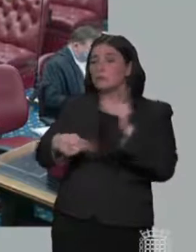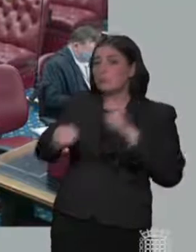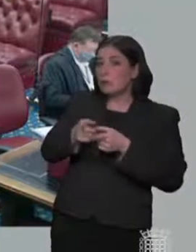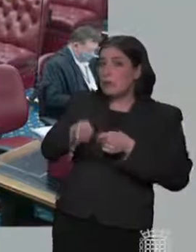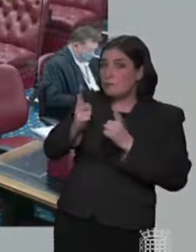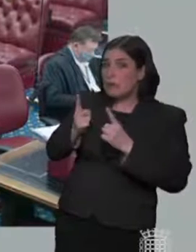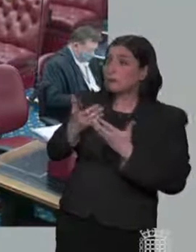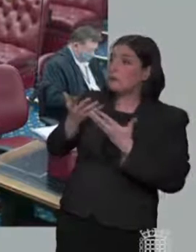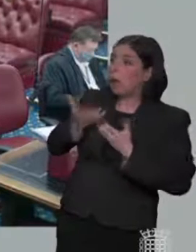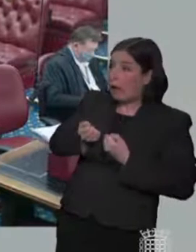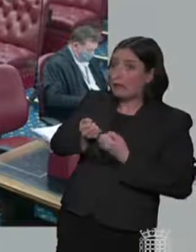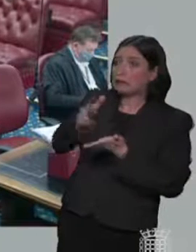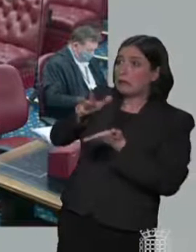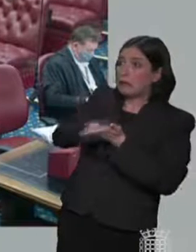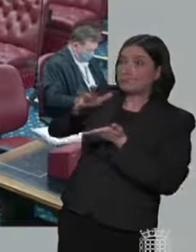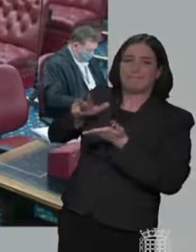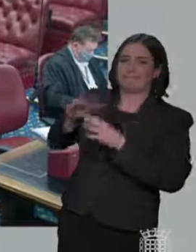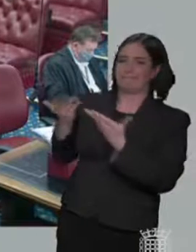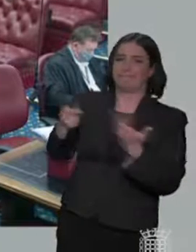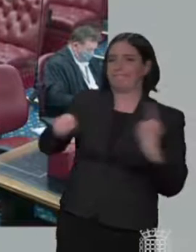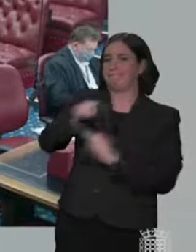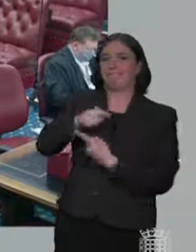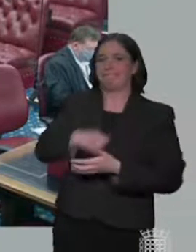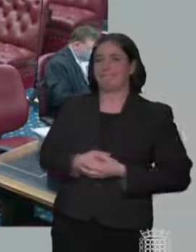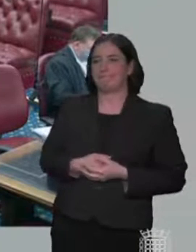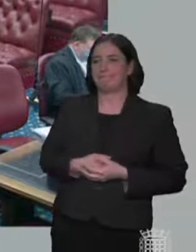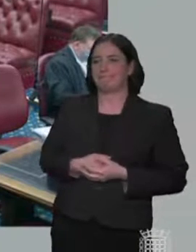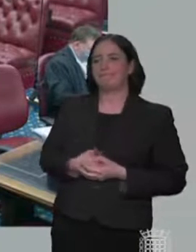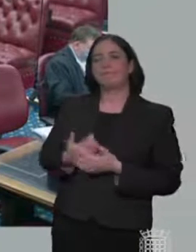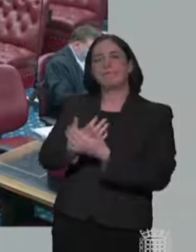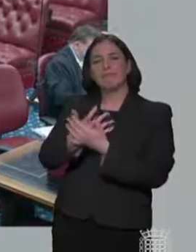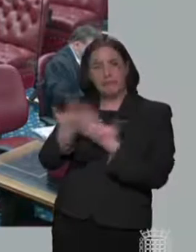official recognition of sign languages as the scandinavian countries did long ago even